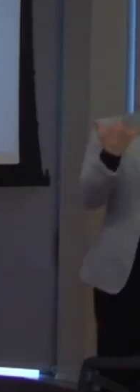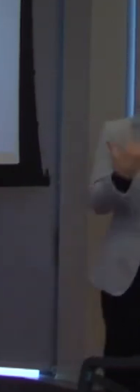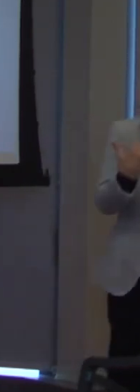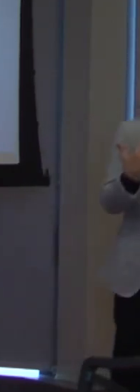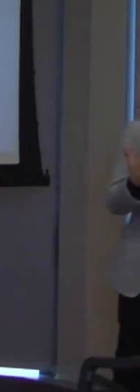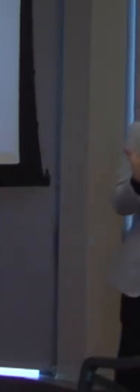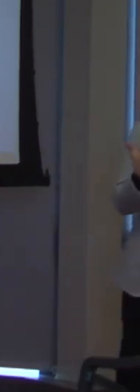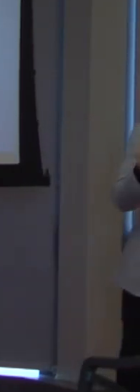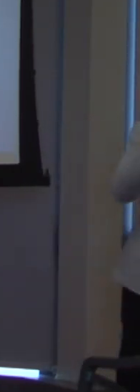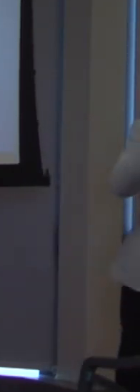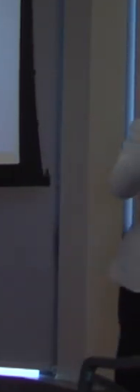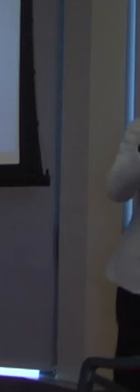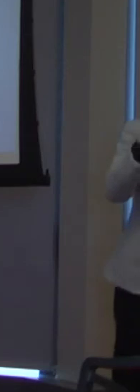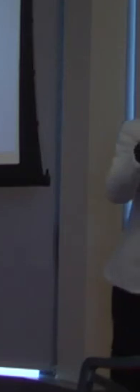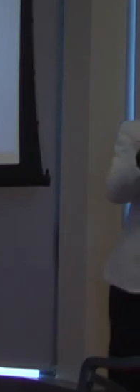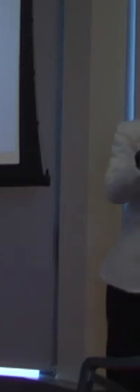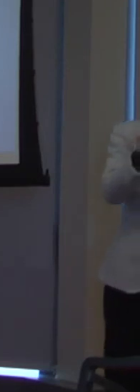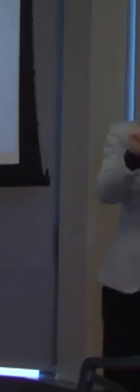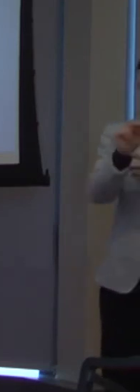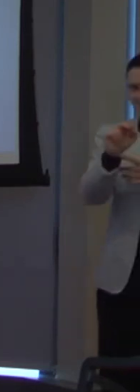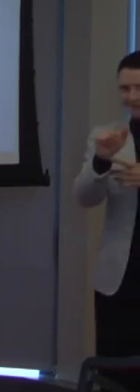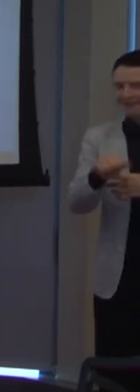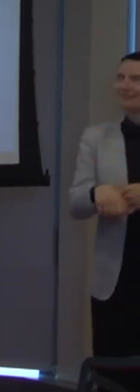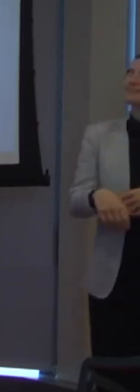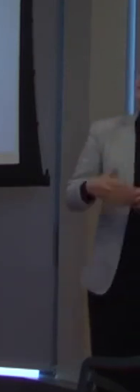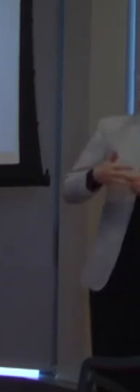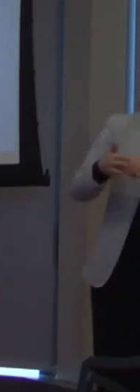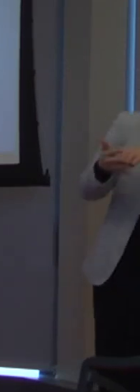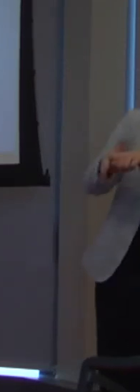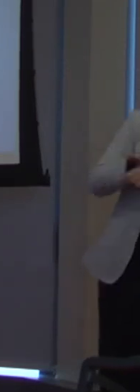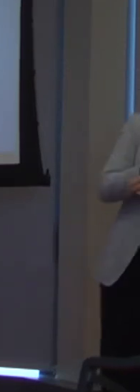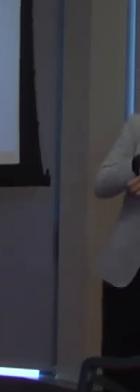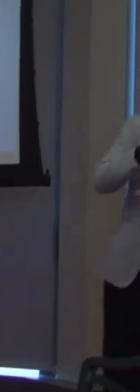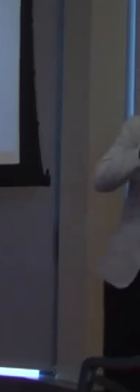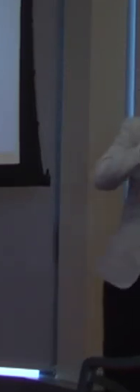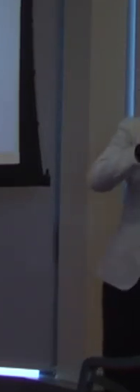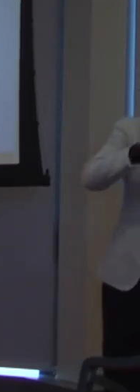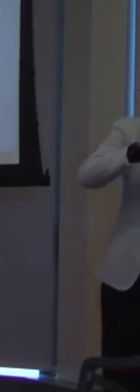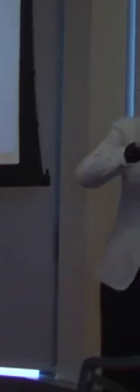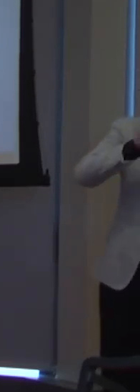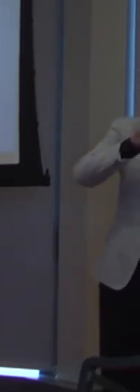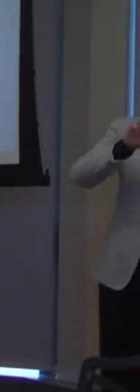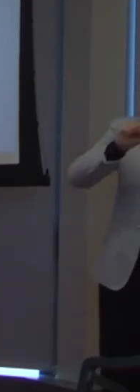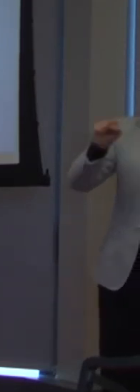To Anna and the Entire SciAccess Crew, they did a wonderful job planning, and, kind of, getting some feedback.